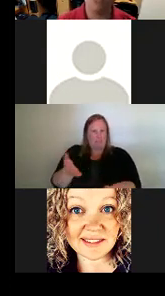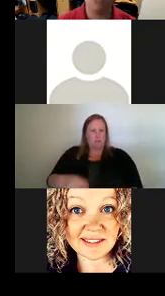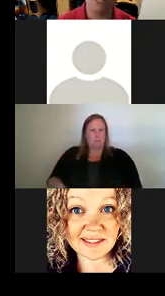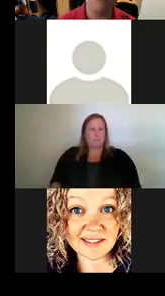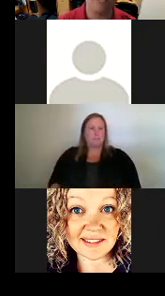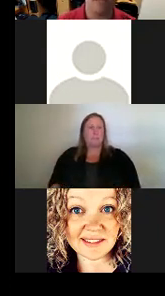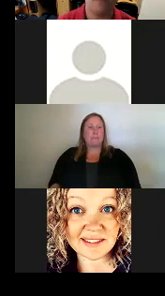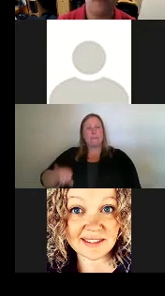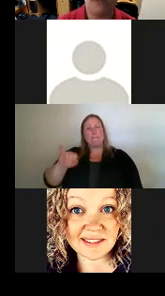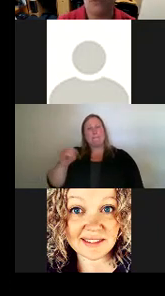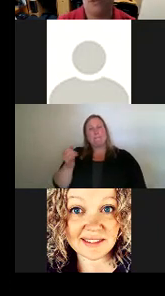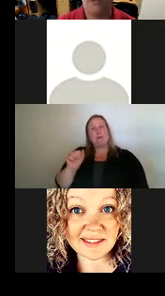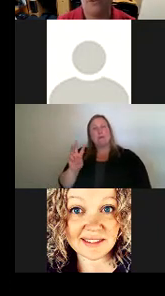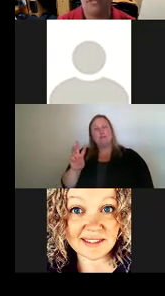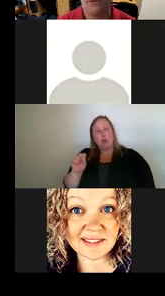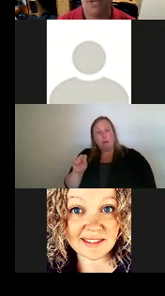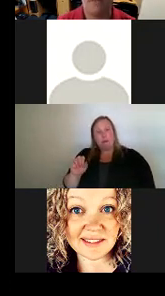JAWS AND NVDA.